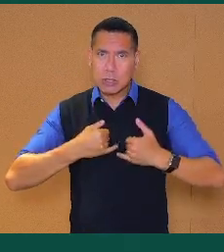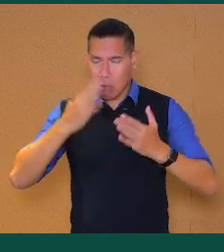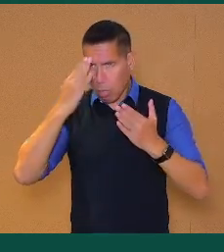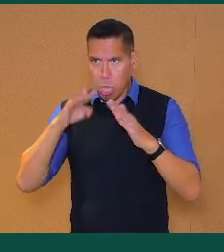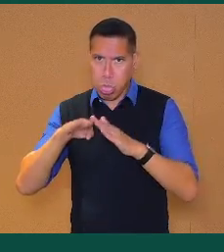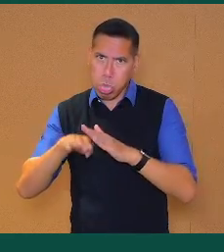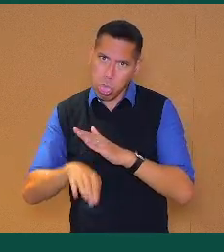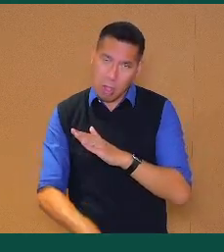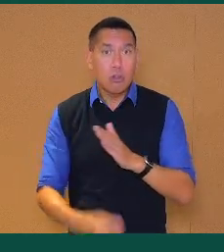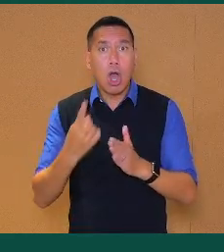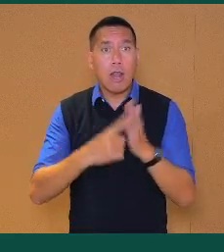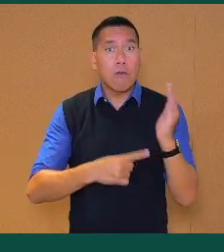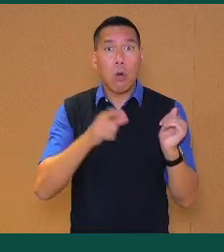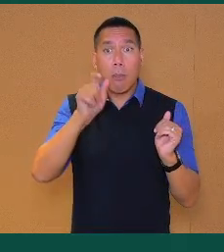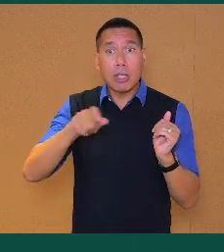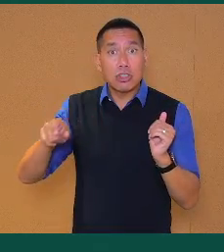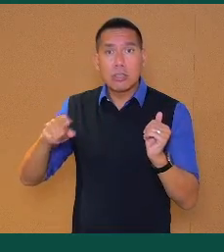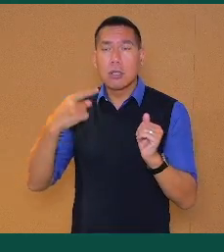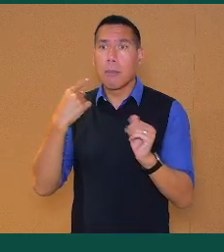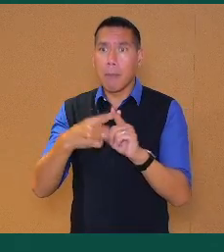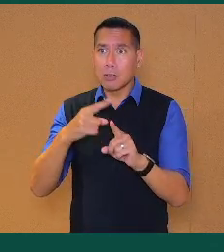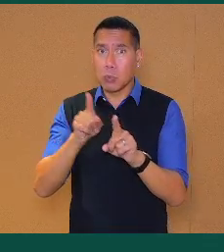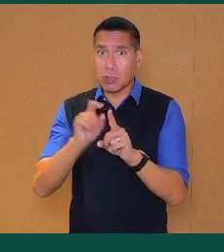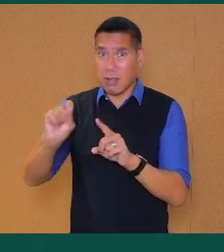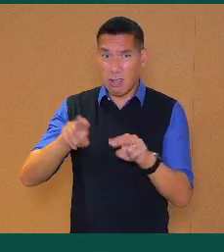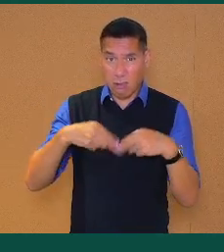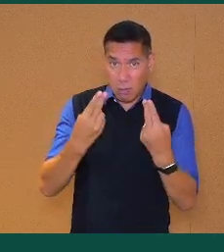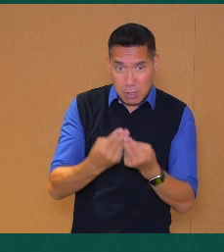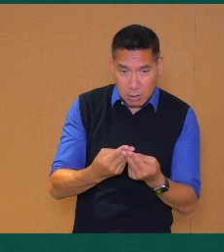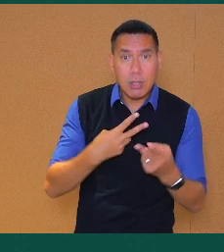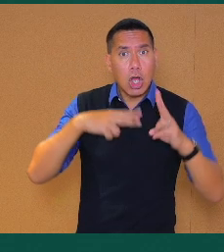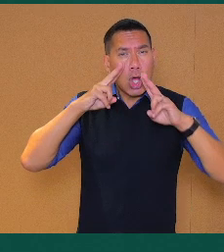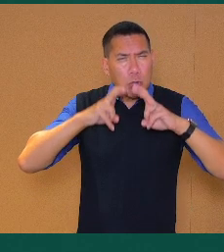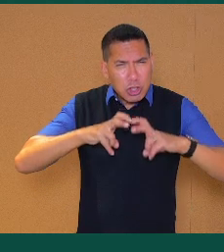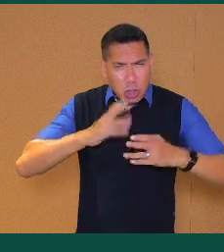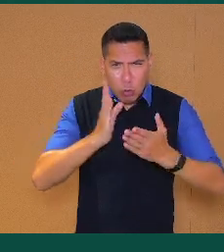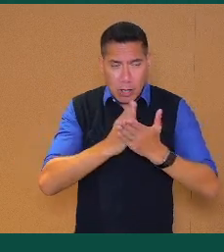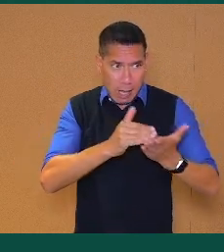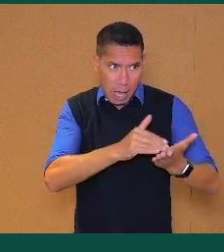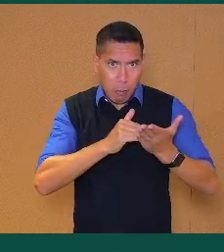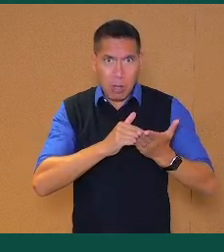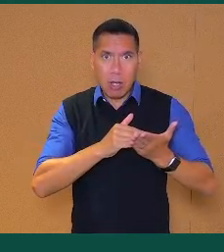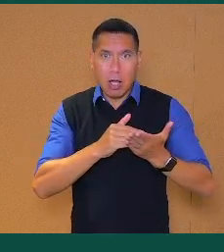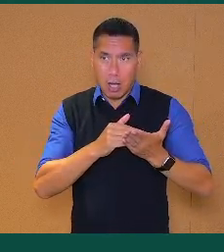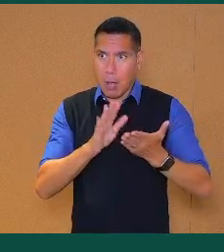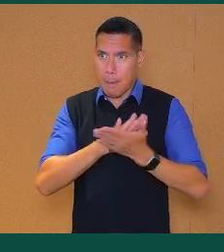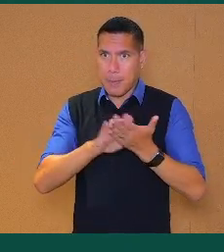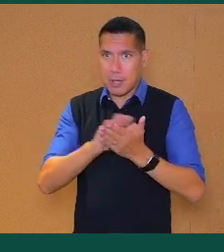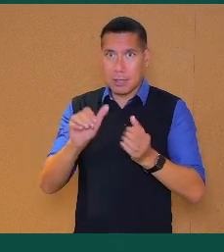families too. Research is the game-change that allows better prevention and better management of